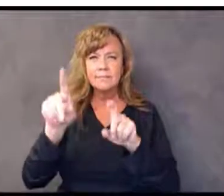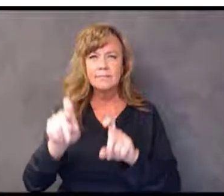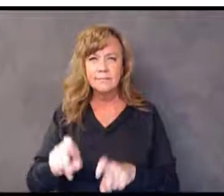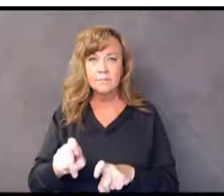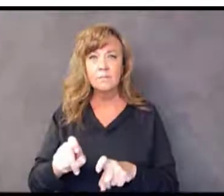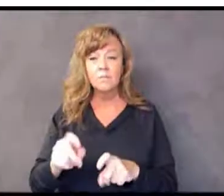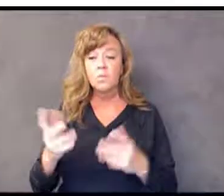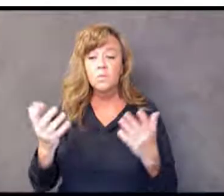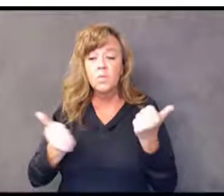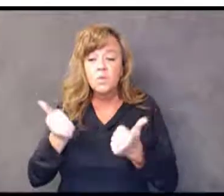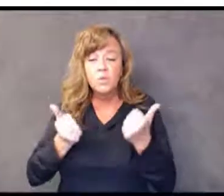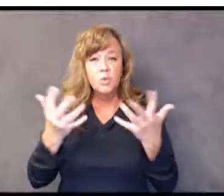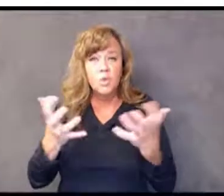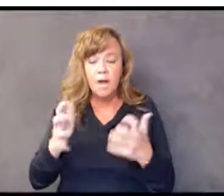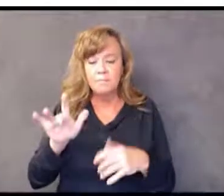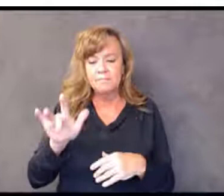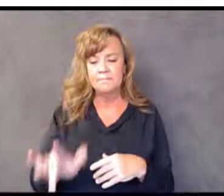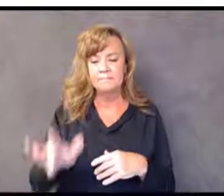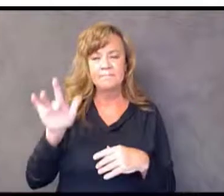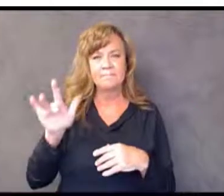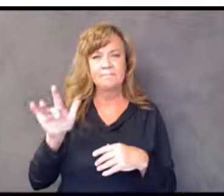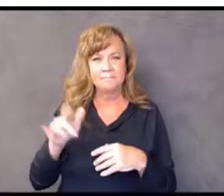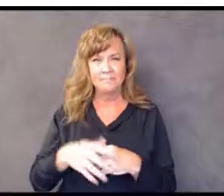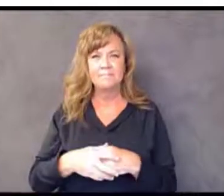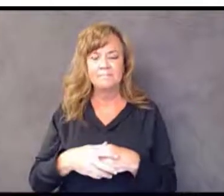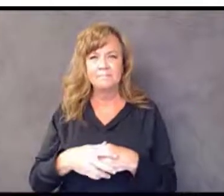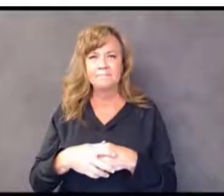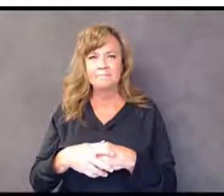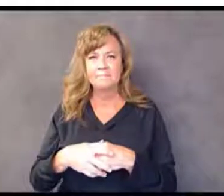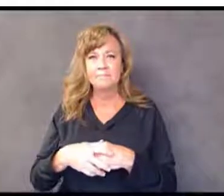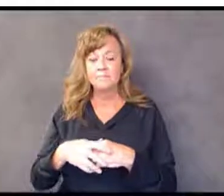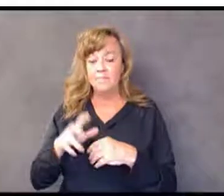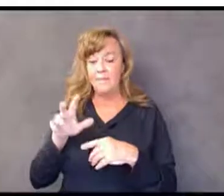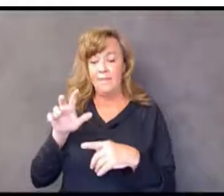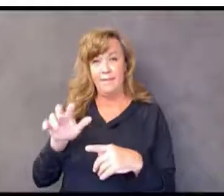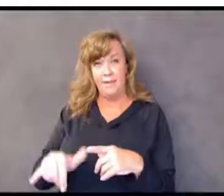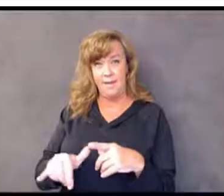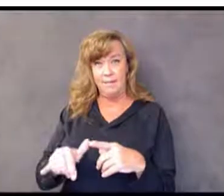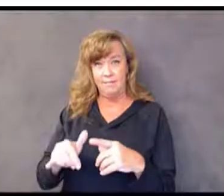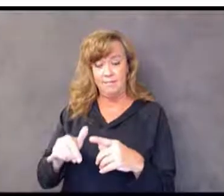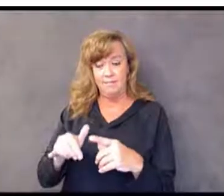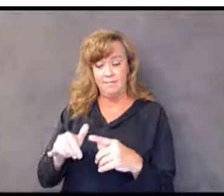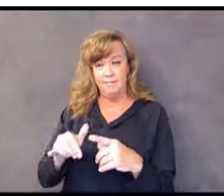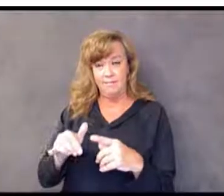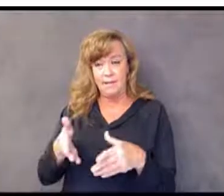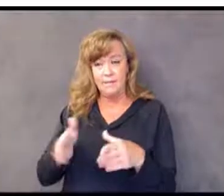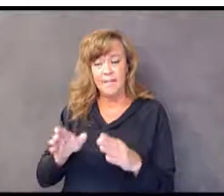Modeling allows the interpreter and student to practice using the features of each subtest,